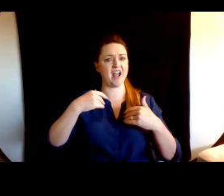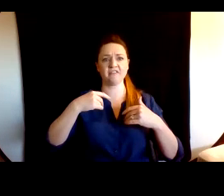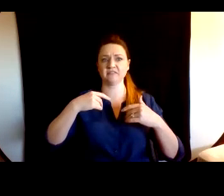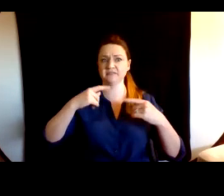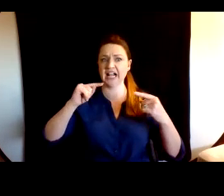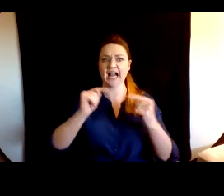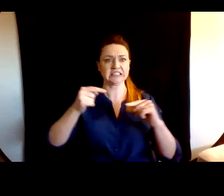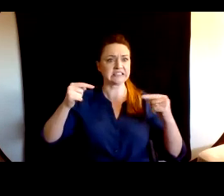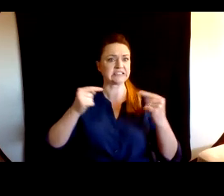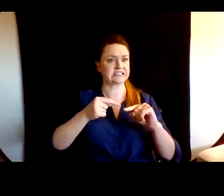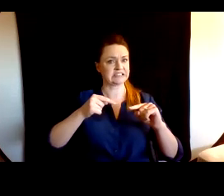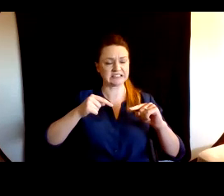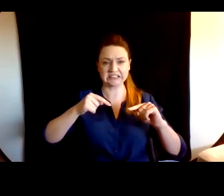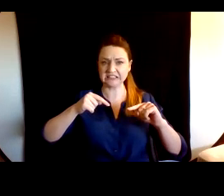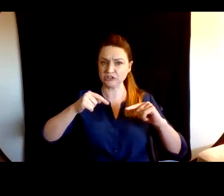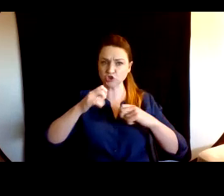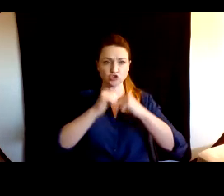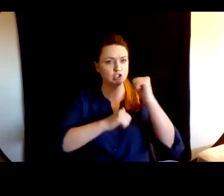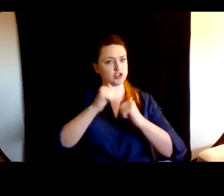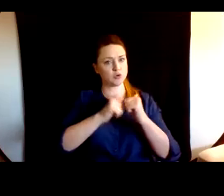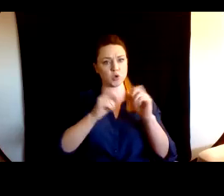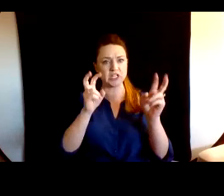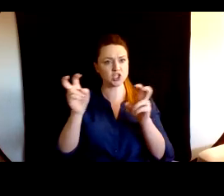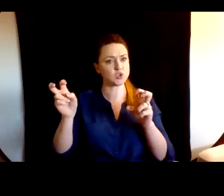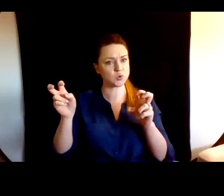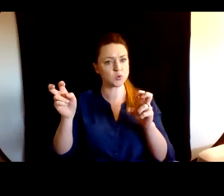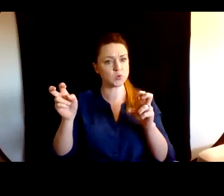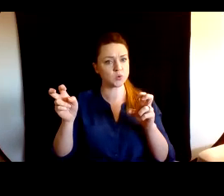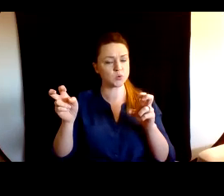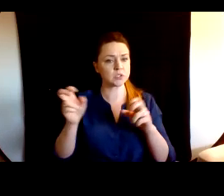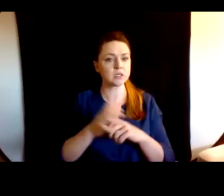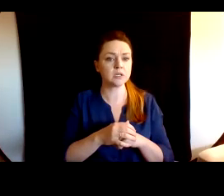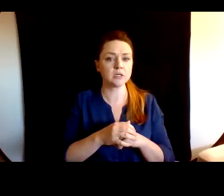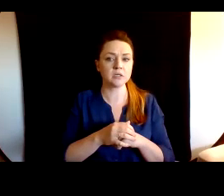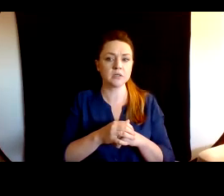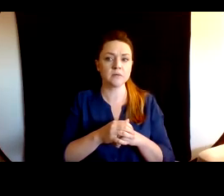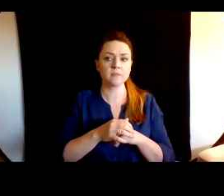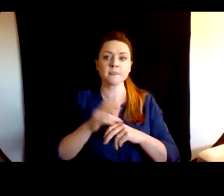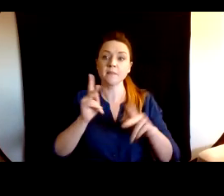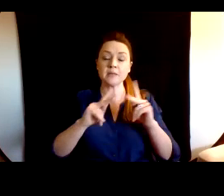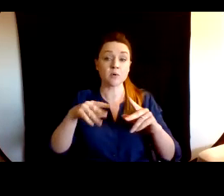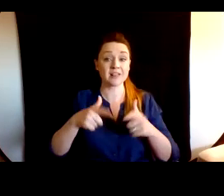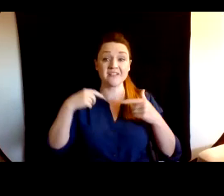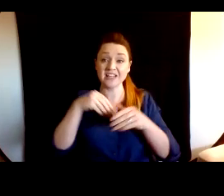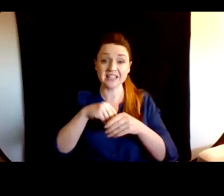but the individuals living inside them. Let's say it's an unlicensed group home, the residents living inside them, individuals who may have intellectual